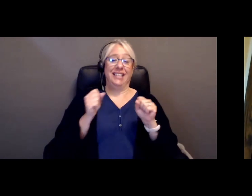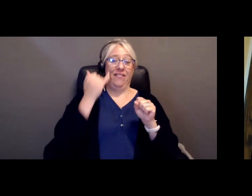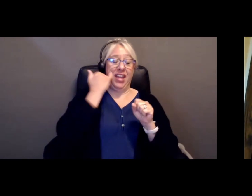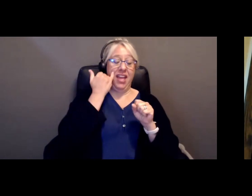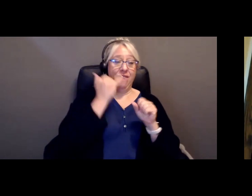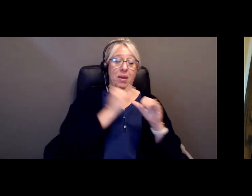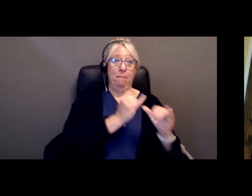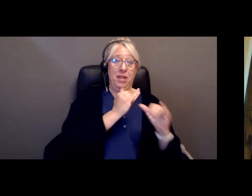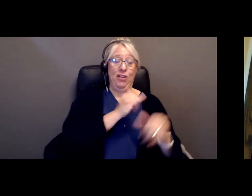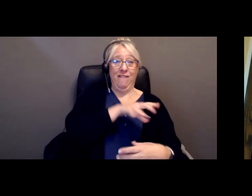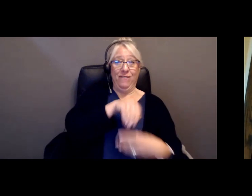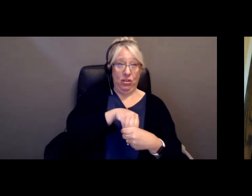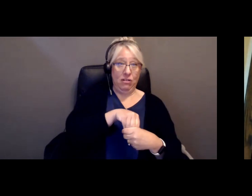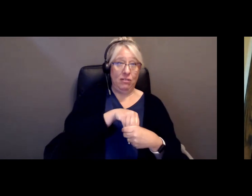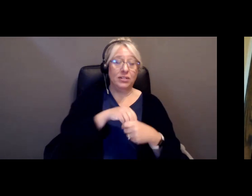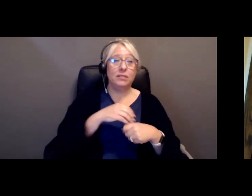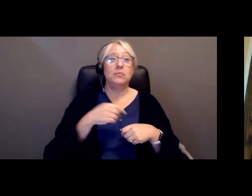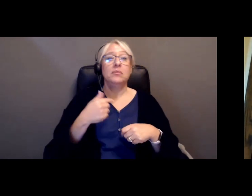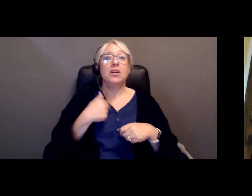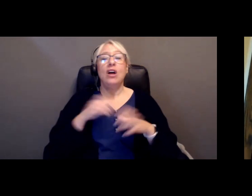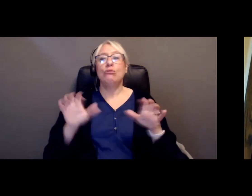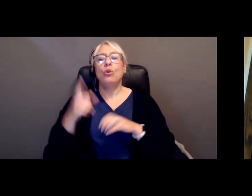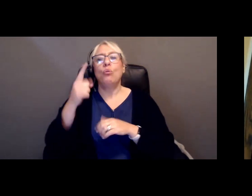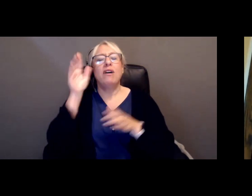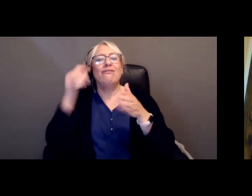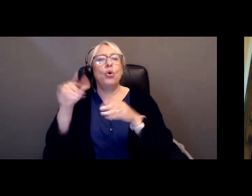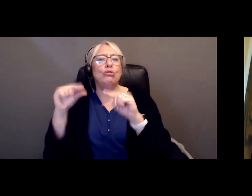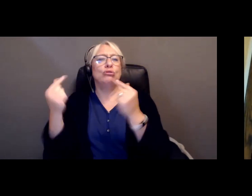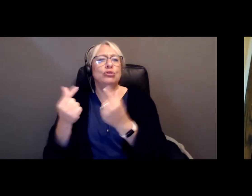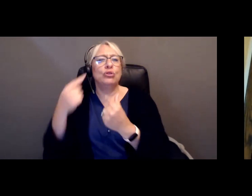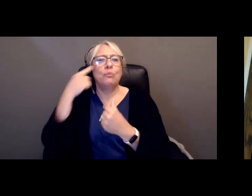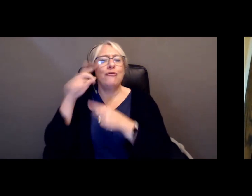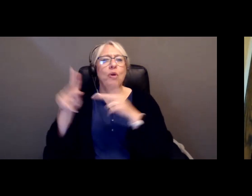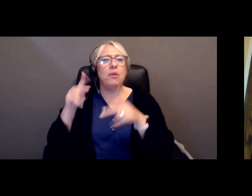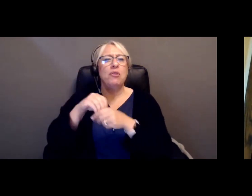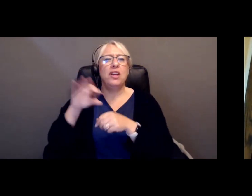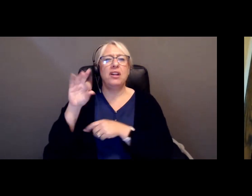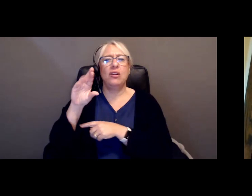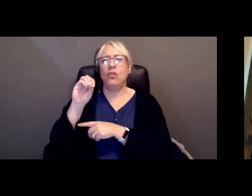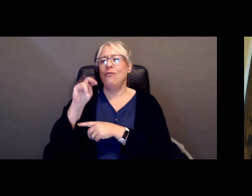is when I was conducting a focus group of people in the forensic system, which is the judicially